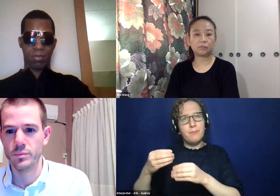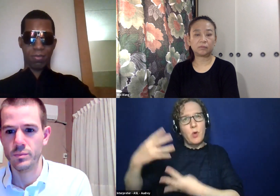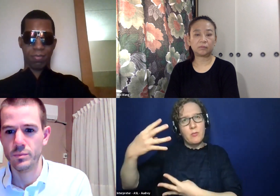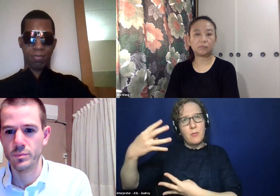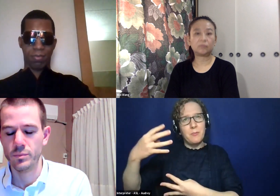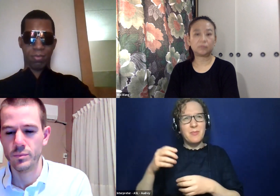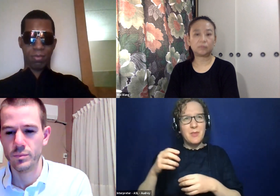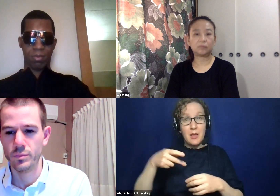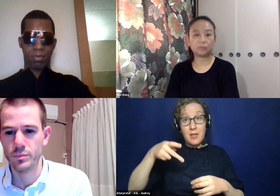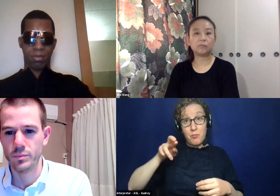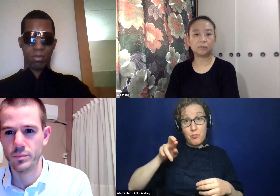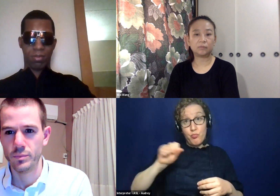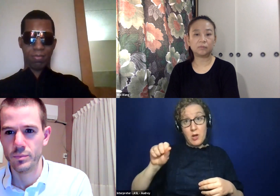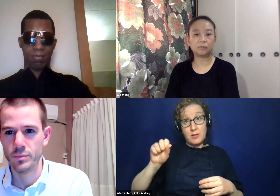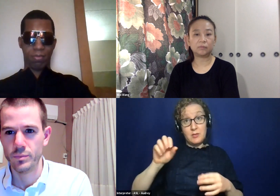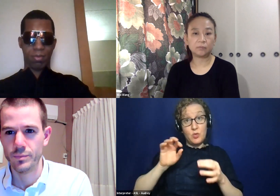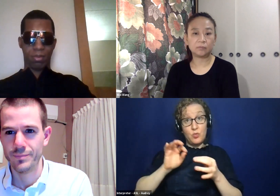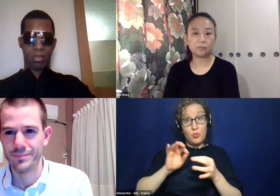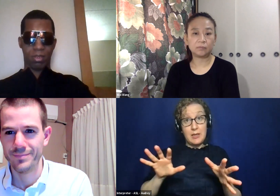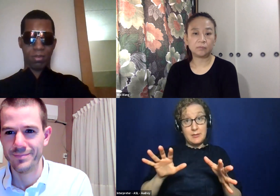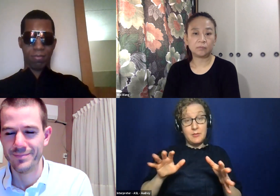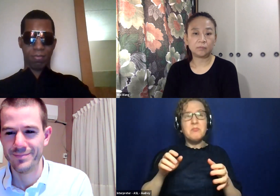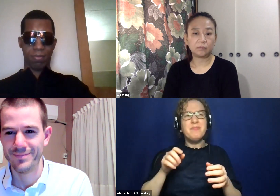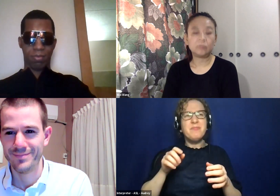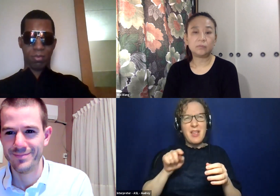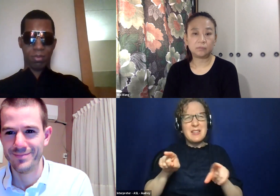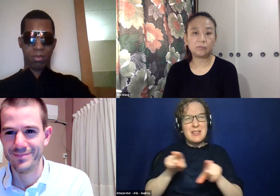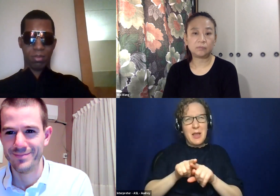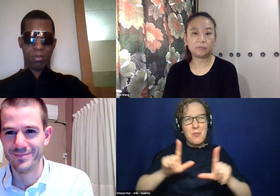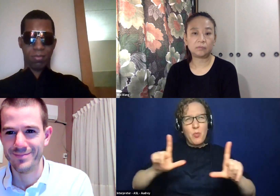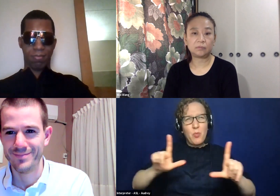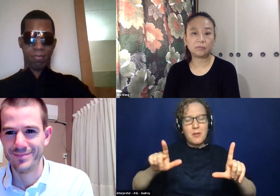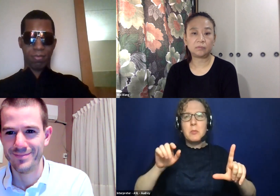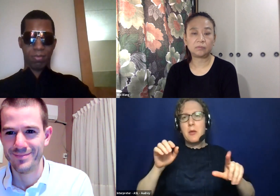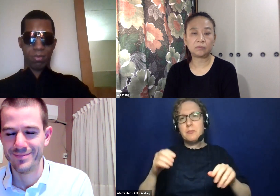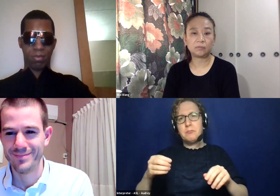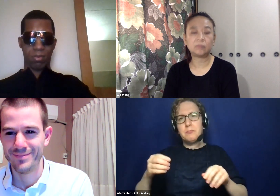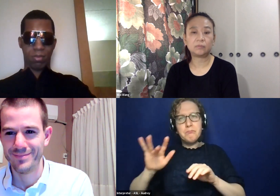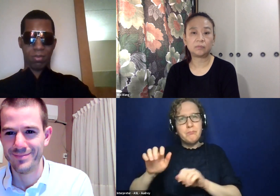And with that, I wish everybody a great rest of your evening, or and to Wei, a great rest